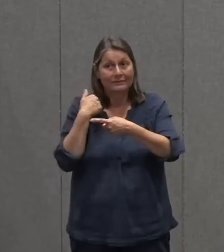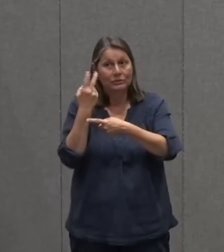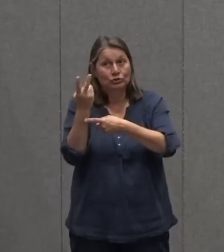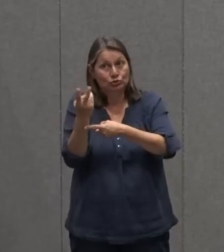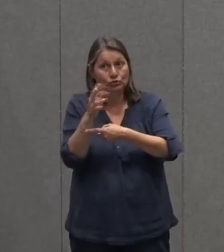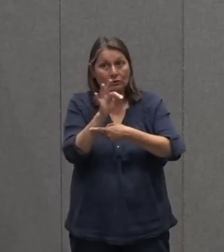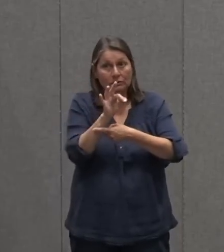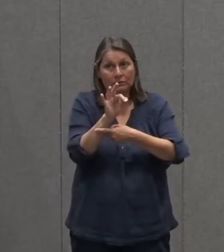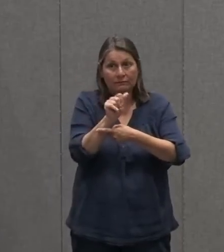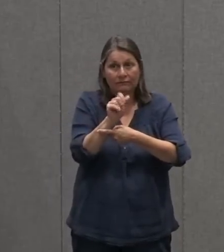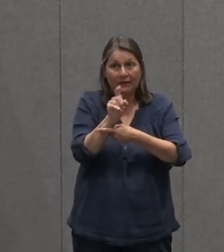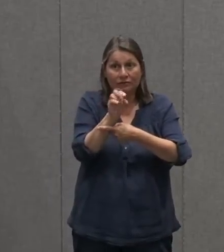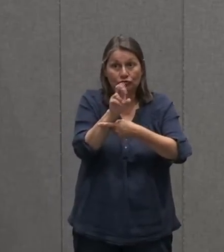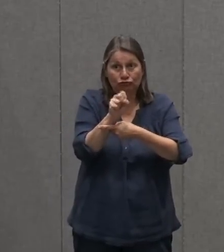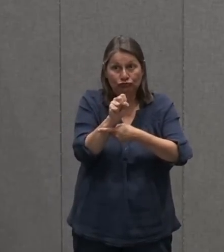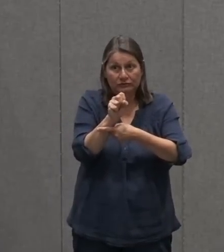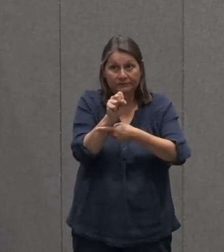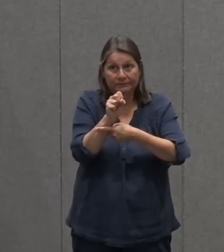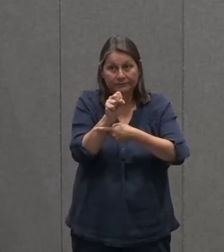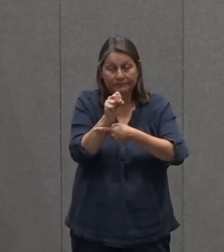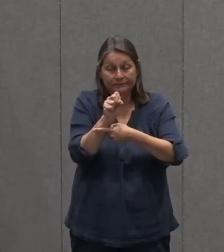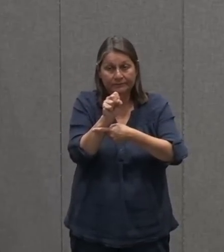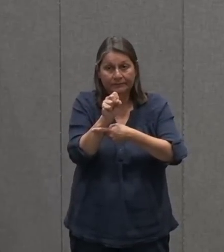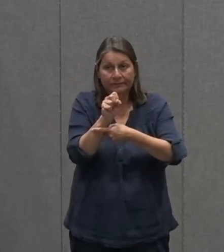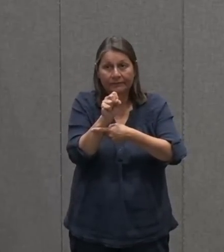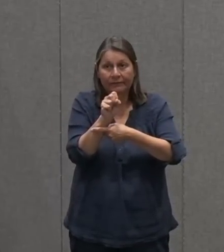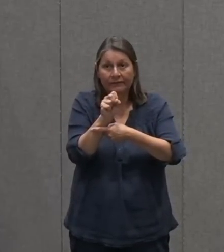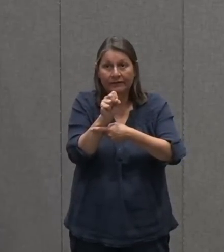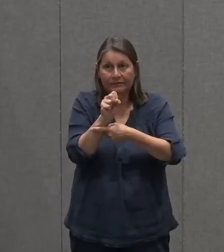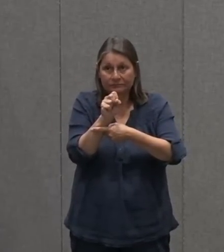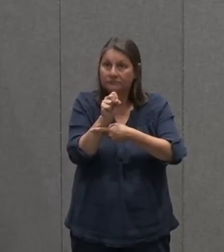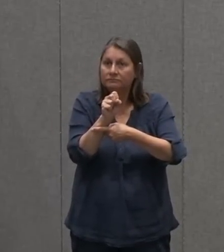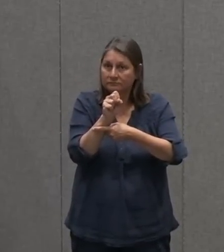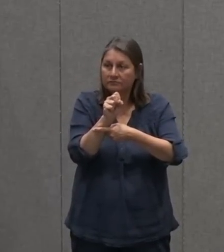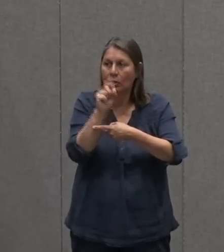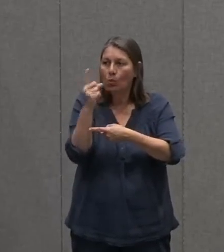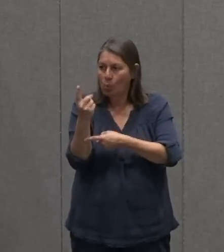So that one is, just one and itself, is the factors.